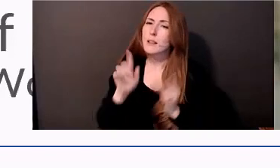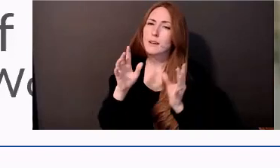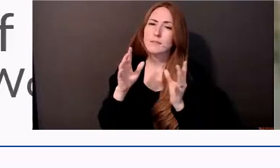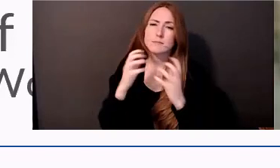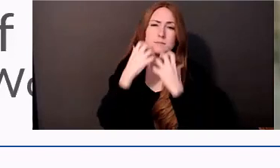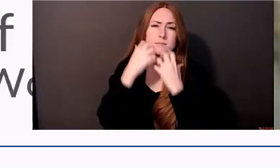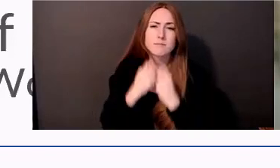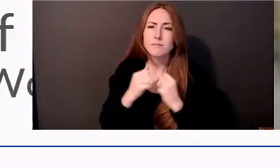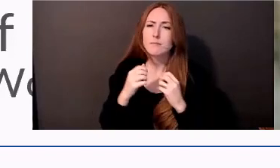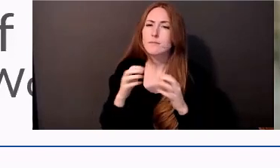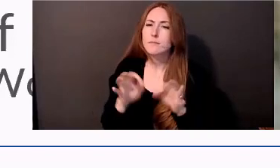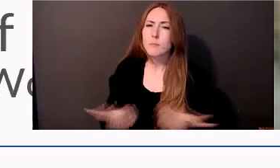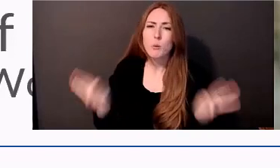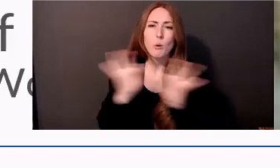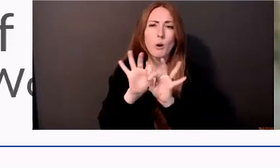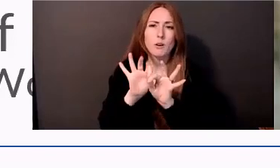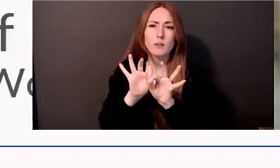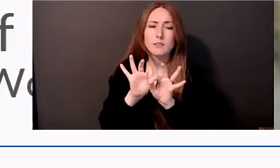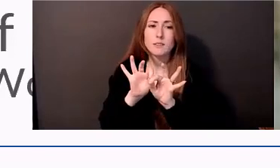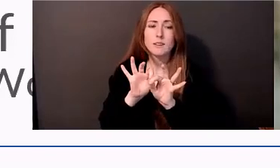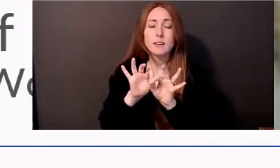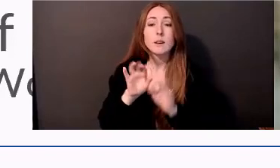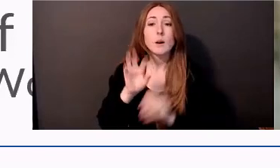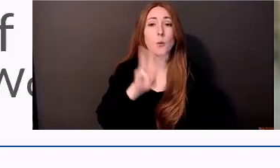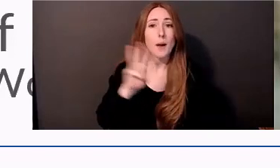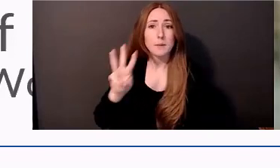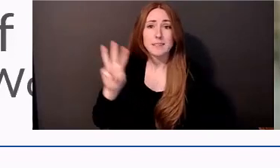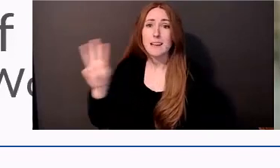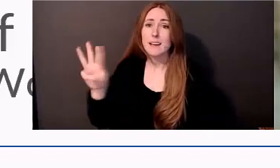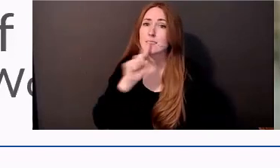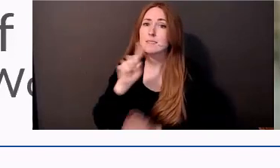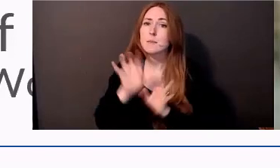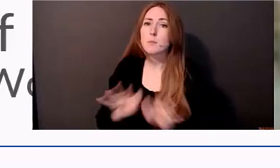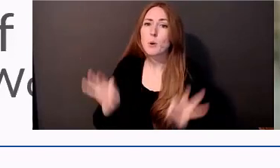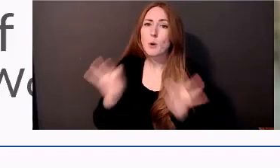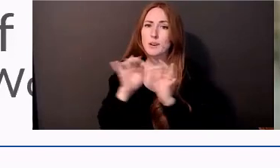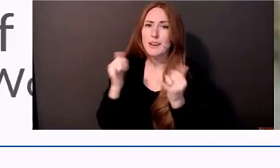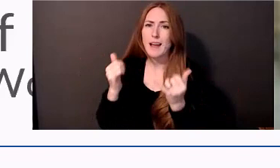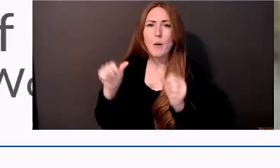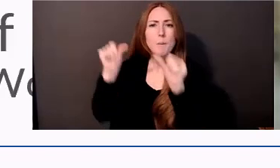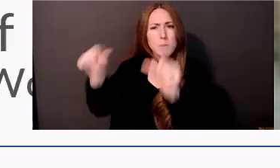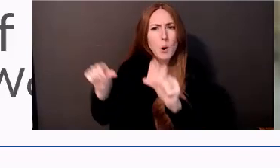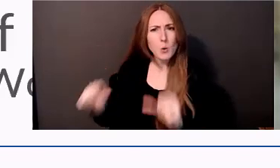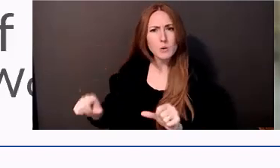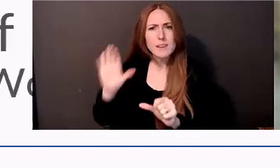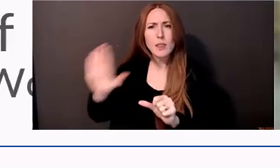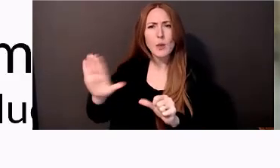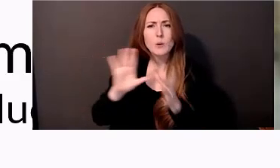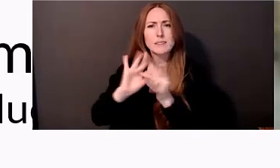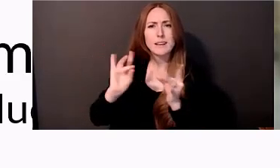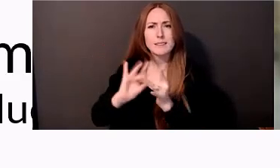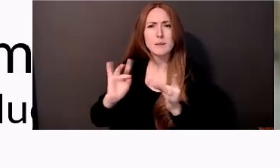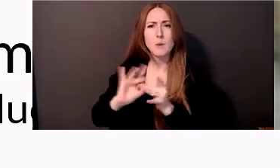Websites are key nowadays as well. Put those testimonials out there.